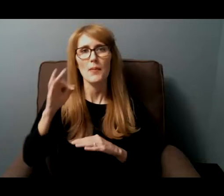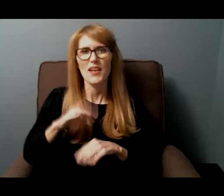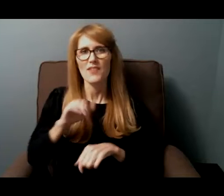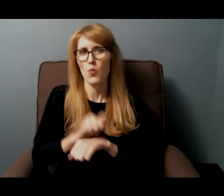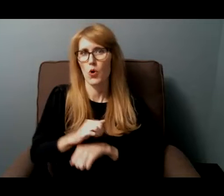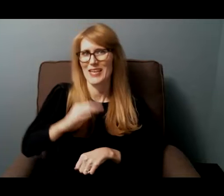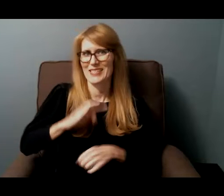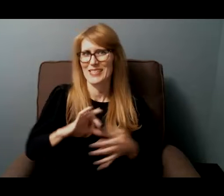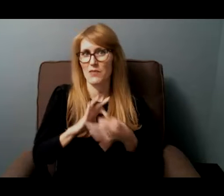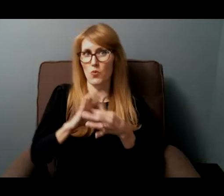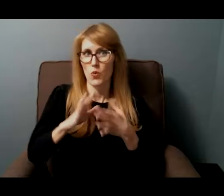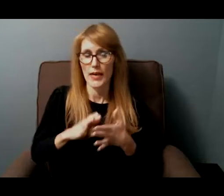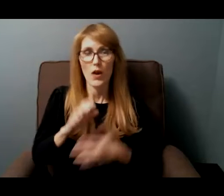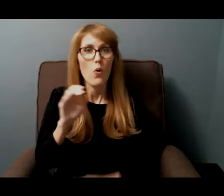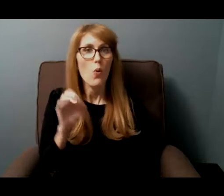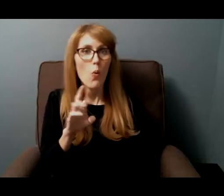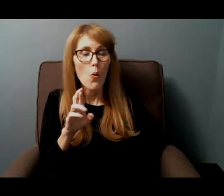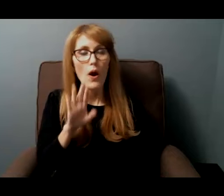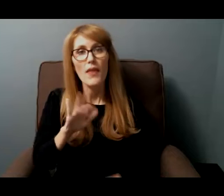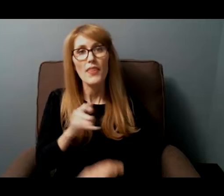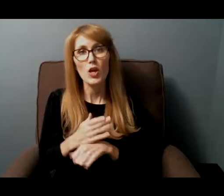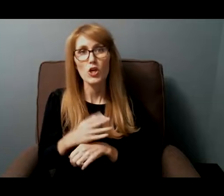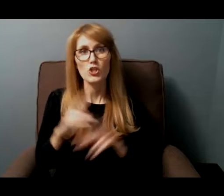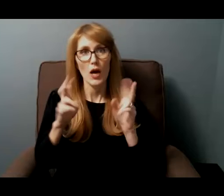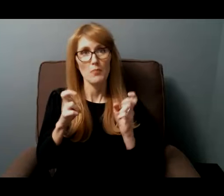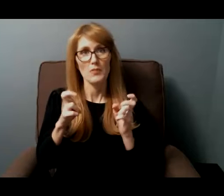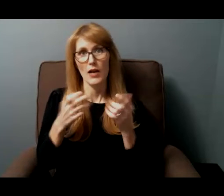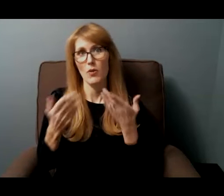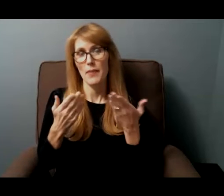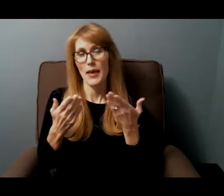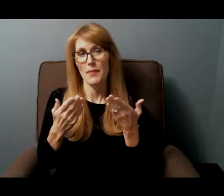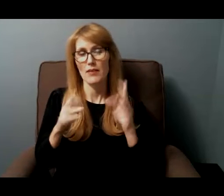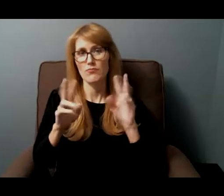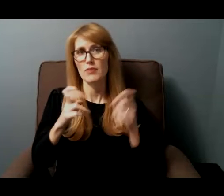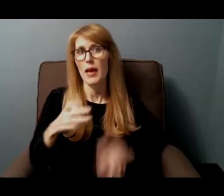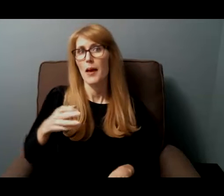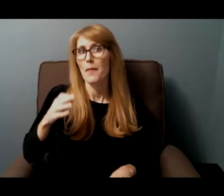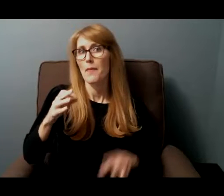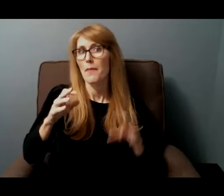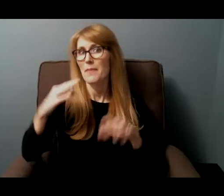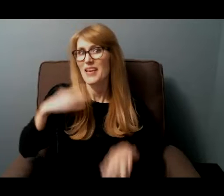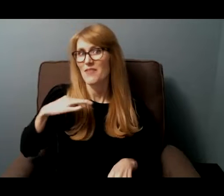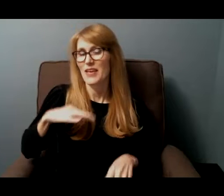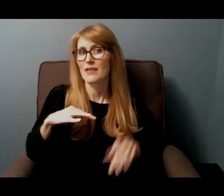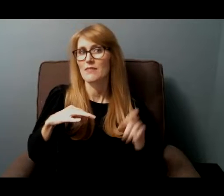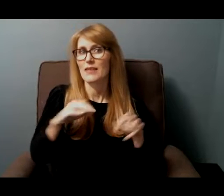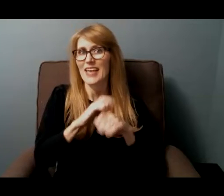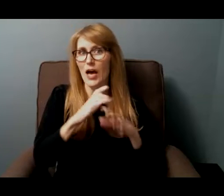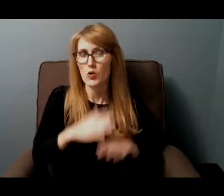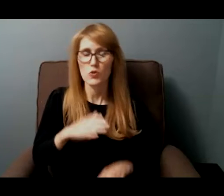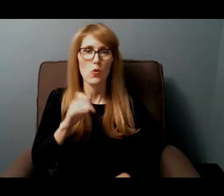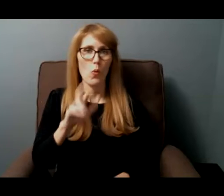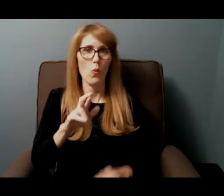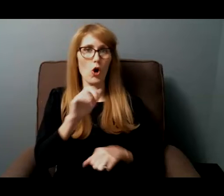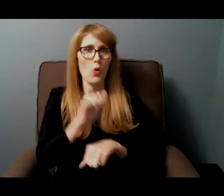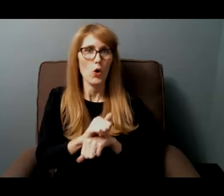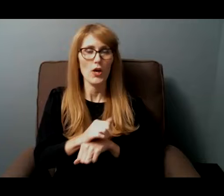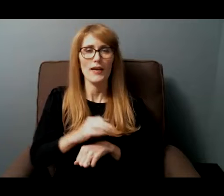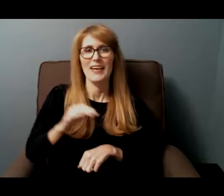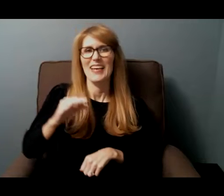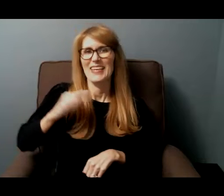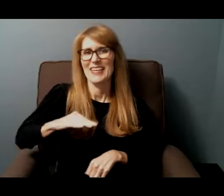or whose job title is Benefits Counselor. Or whose job title is Work Incentive Counselor. Regardless